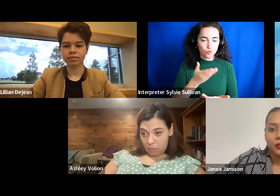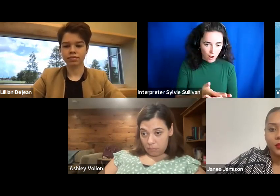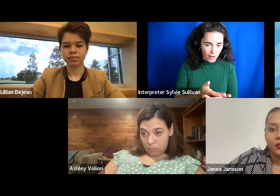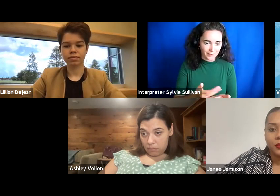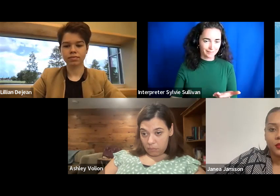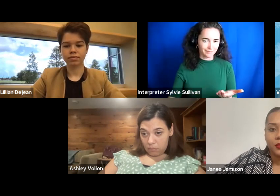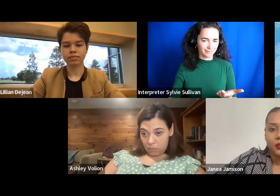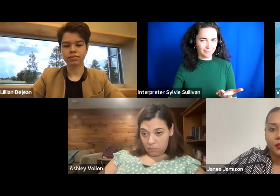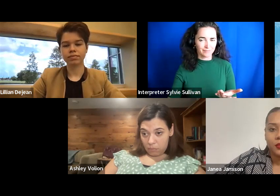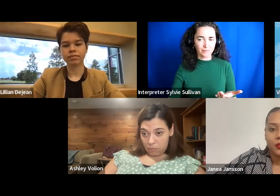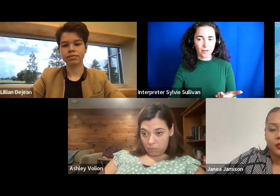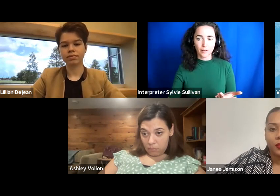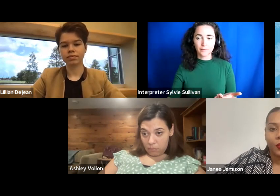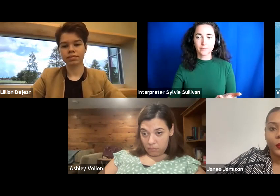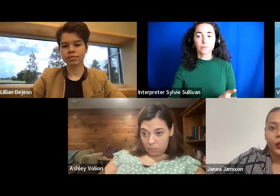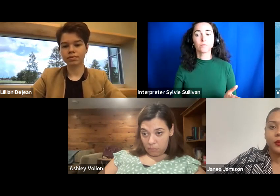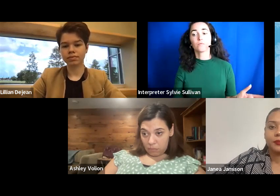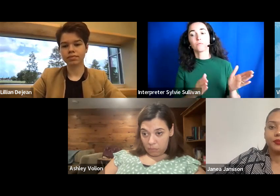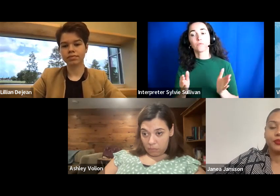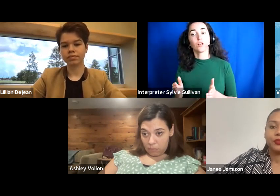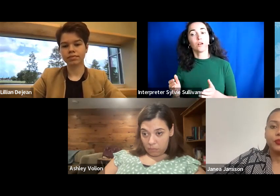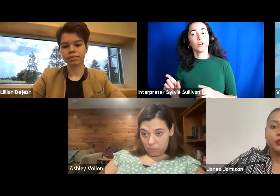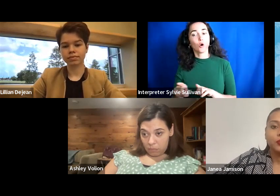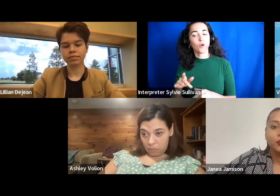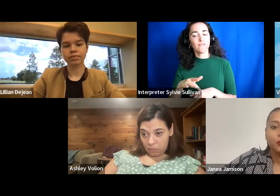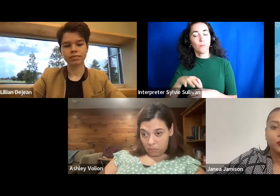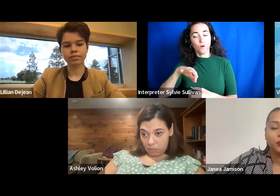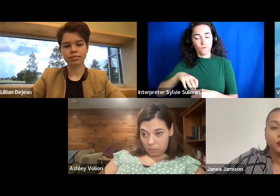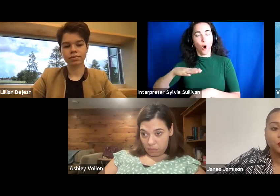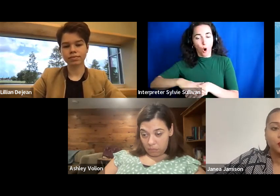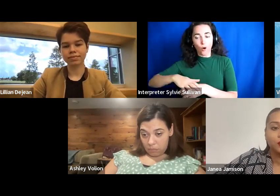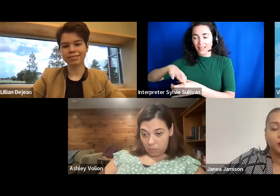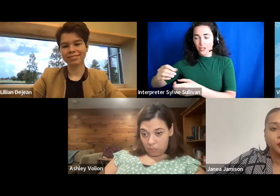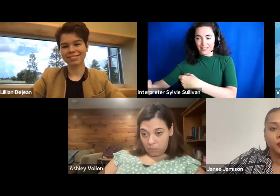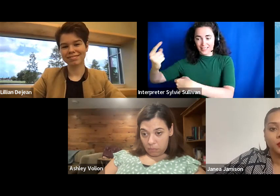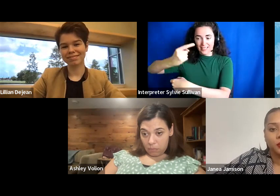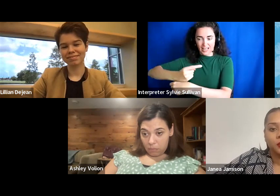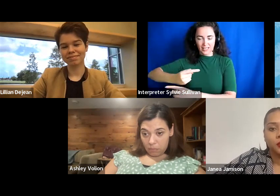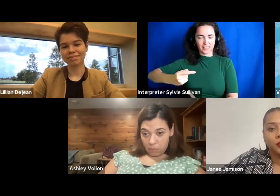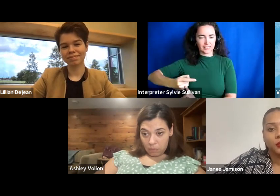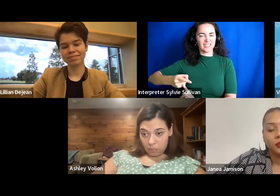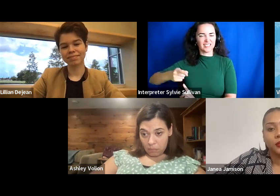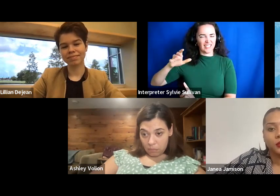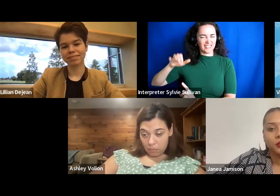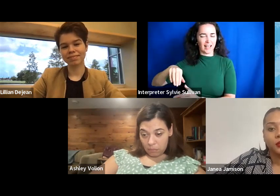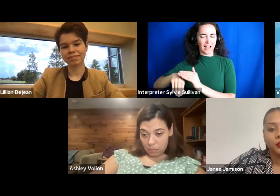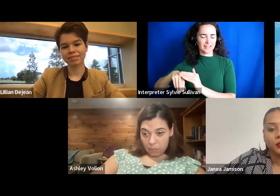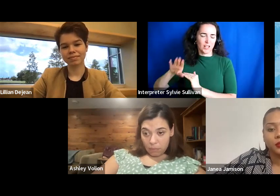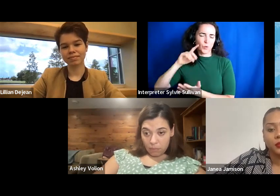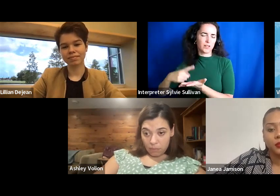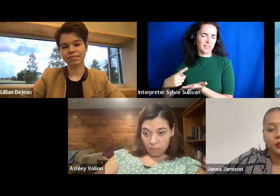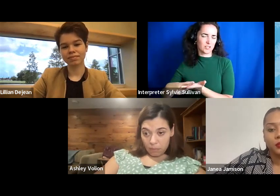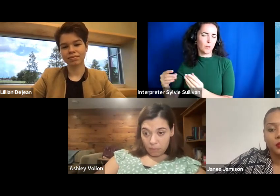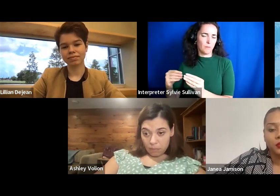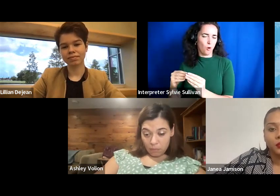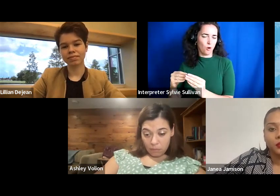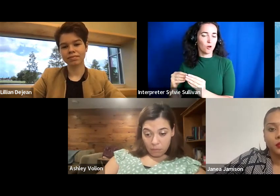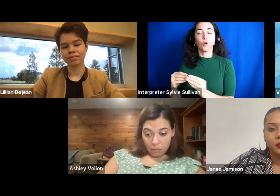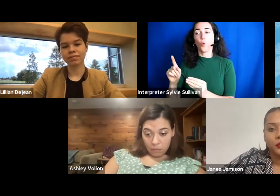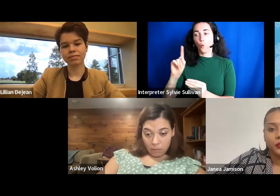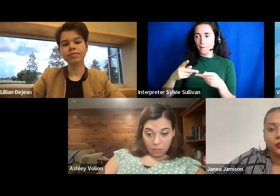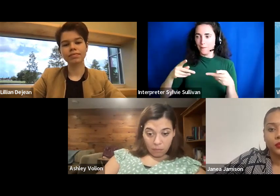You have voting on election day, which you know we'll probably talk a lot about what the accessibility issues are actually at the polls across the State.